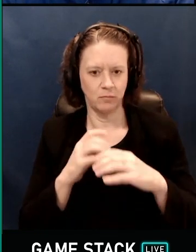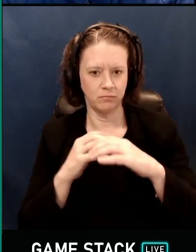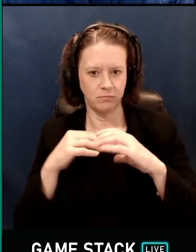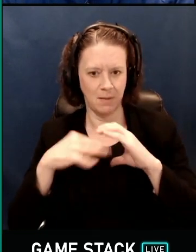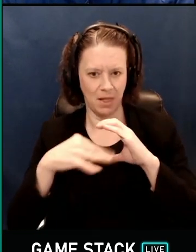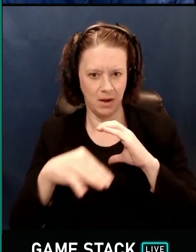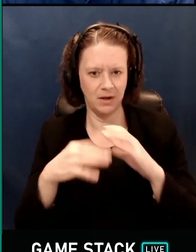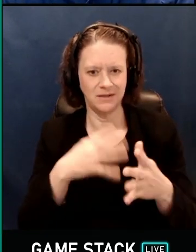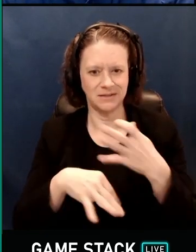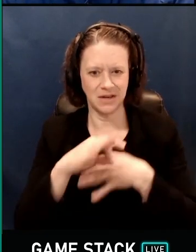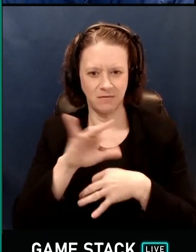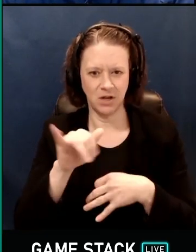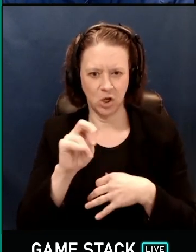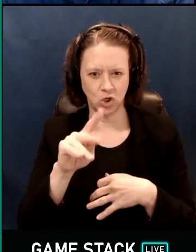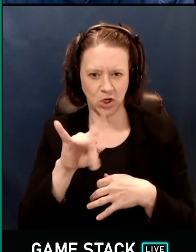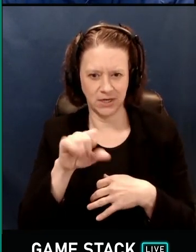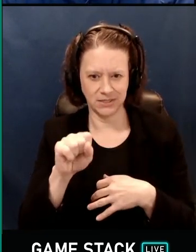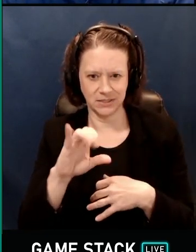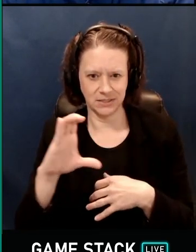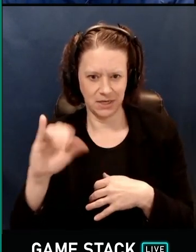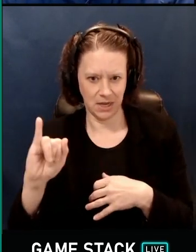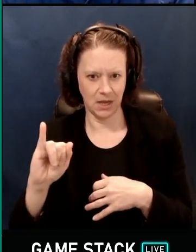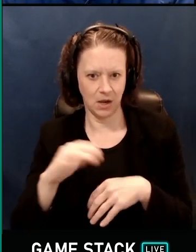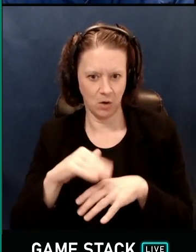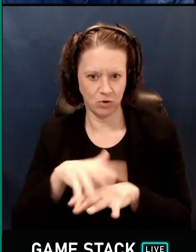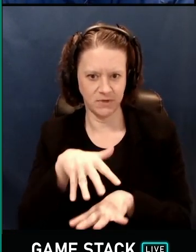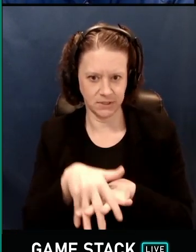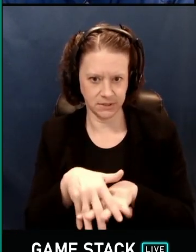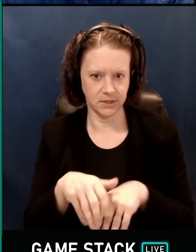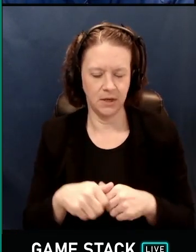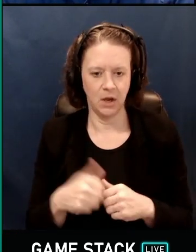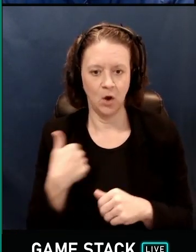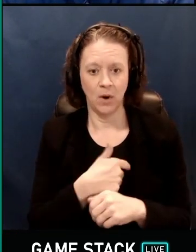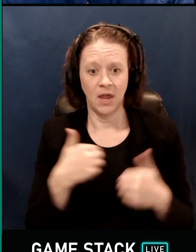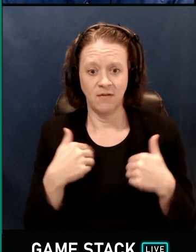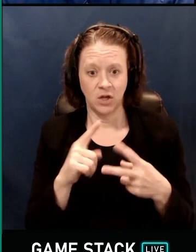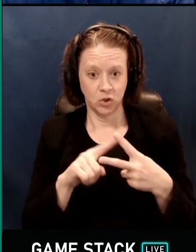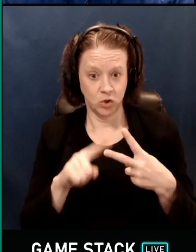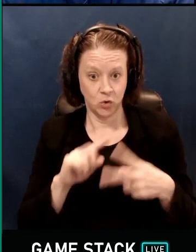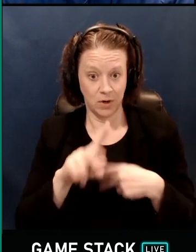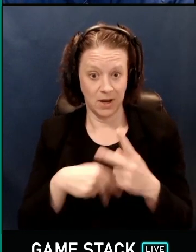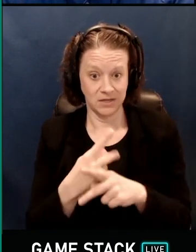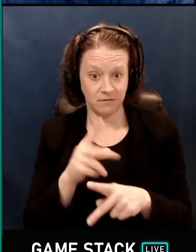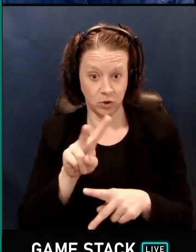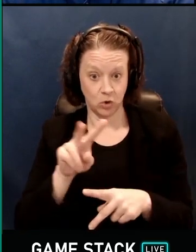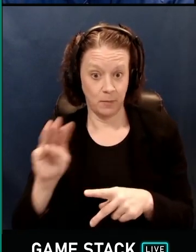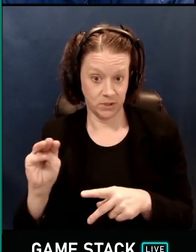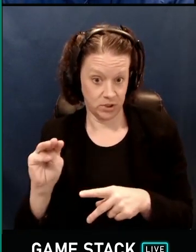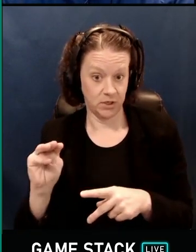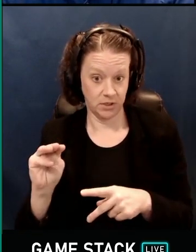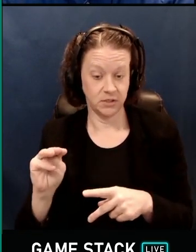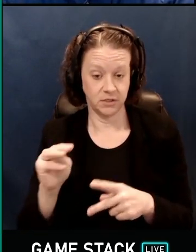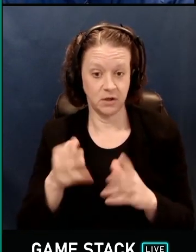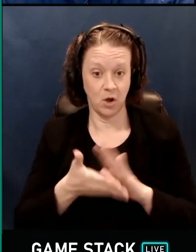There are two kinds of virtual machine operating systems, Windows and Mac OS. I will discuss them later.